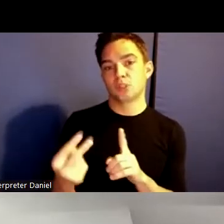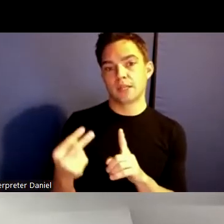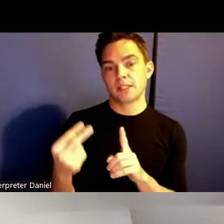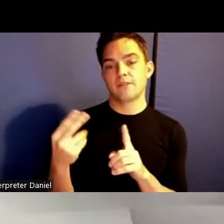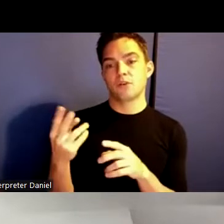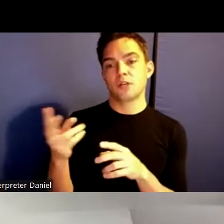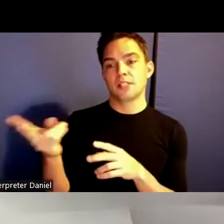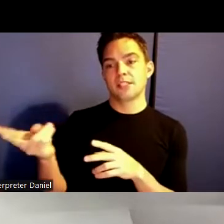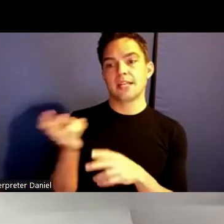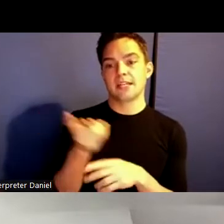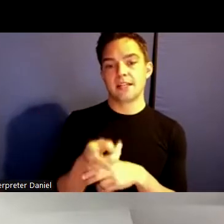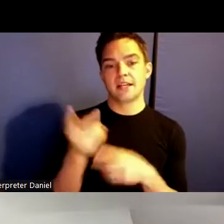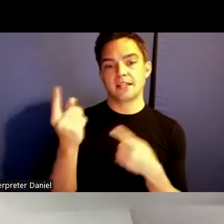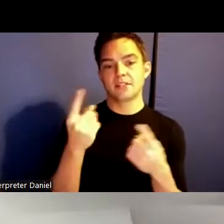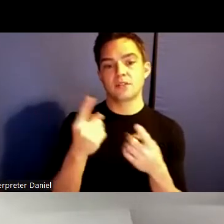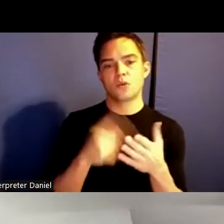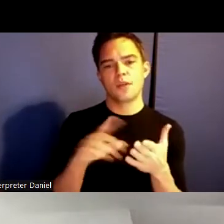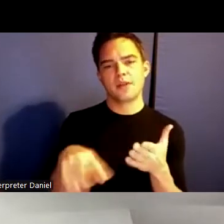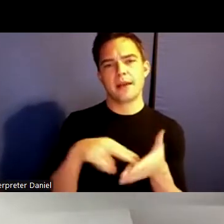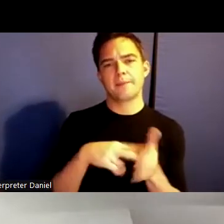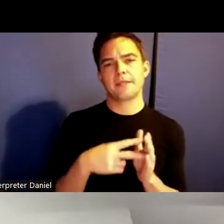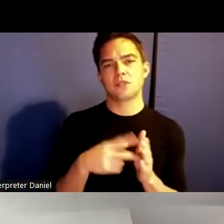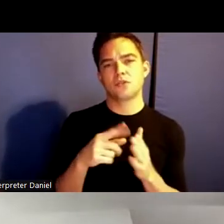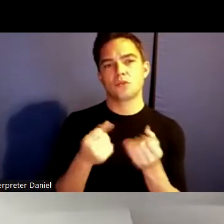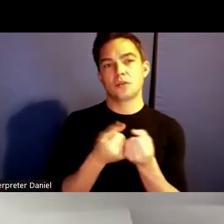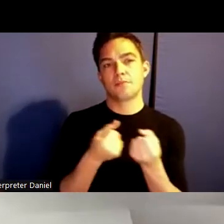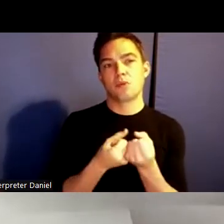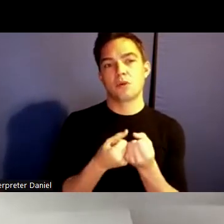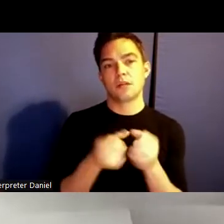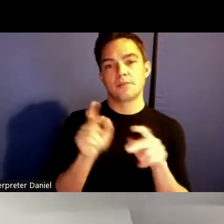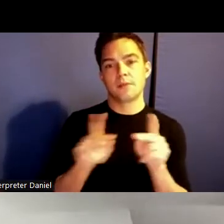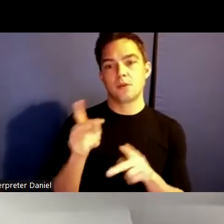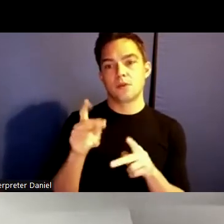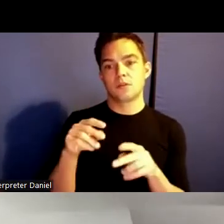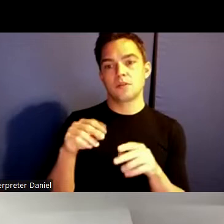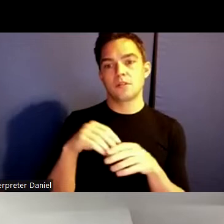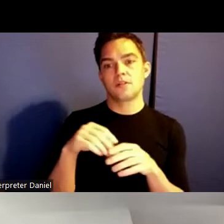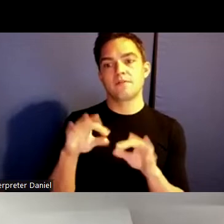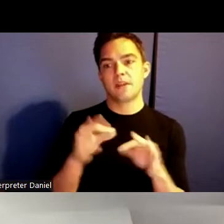consideration and what it would mean to support individuals and families in that situation.